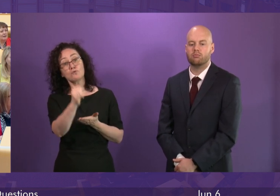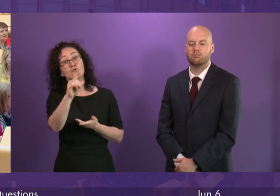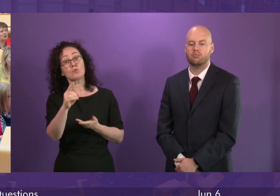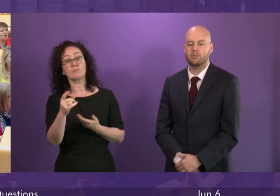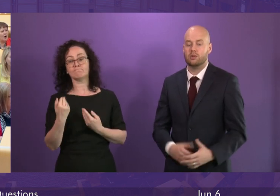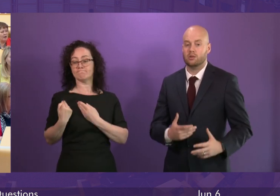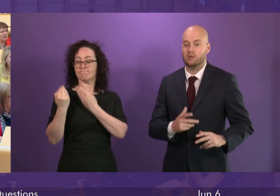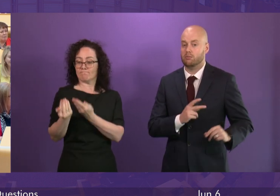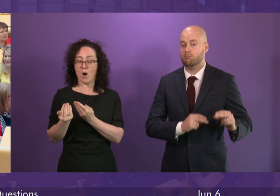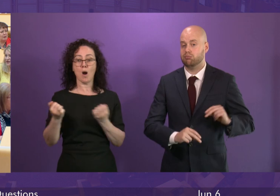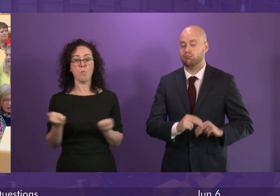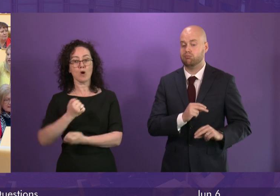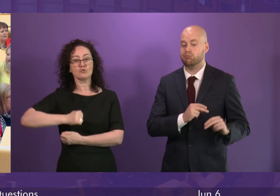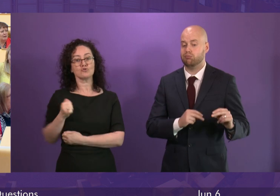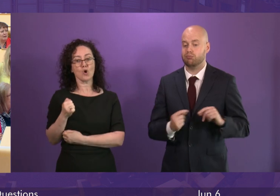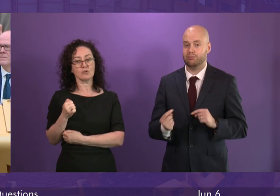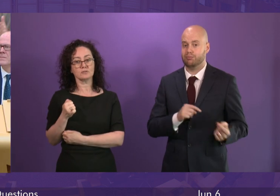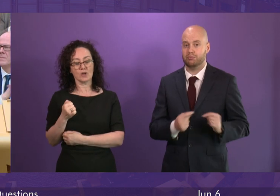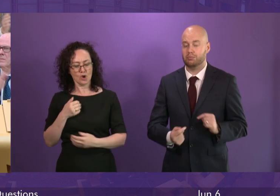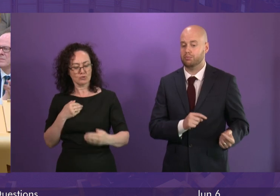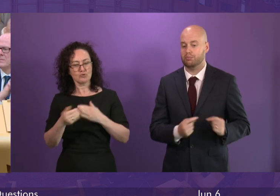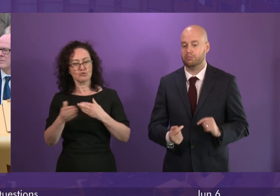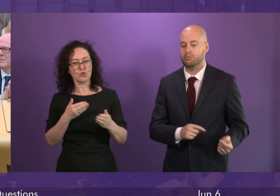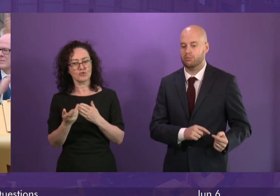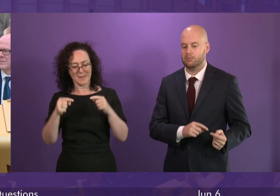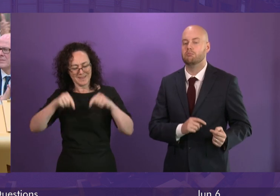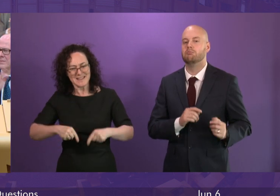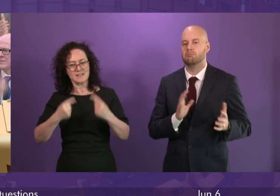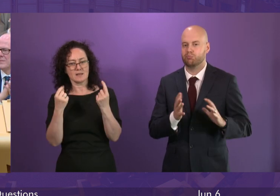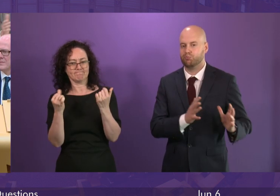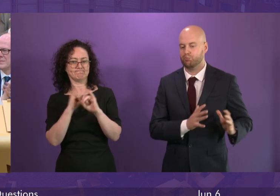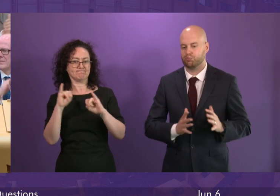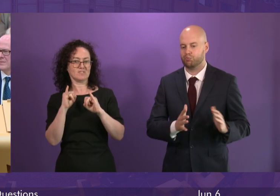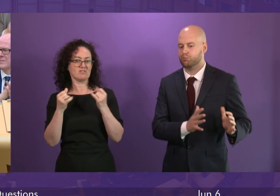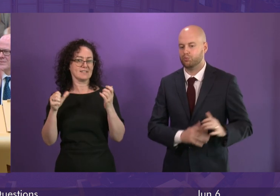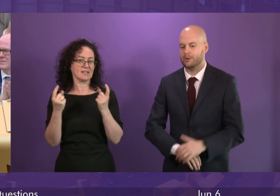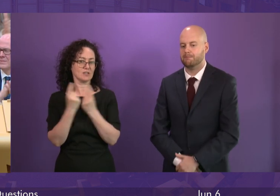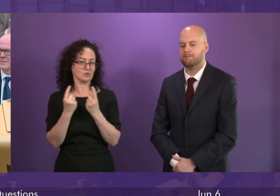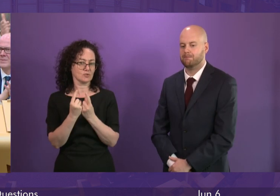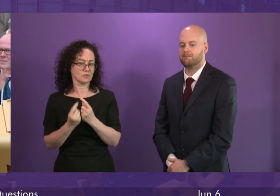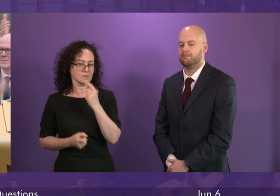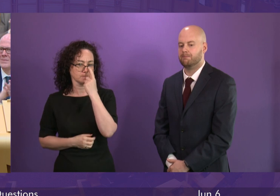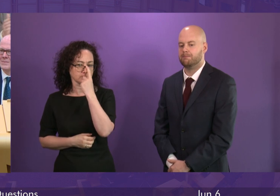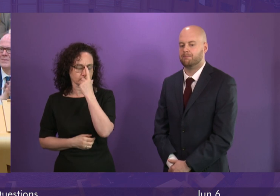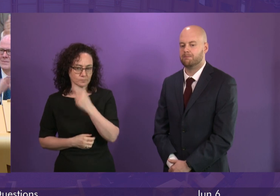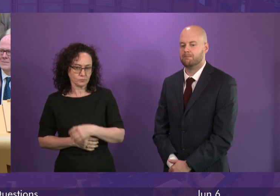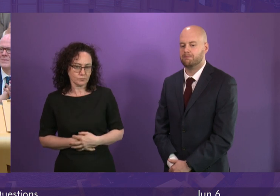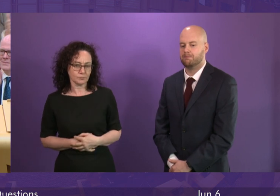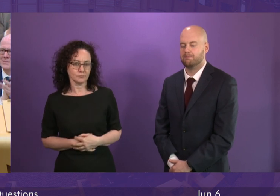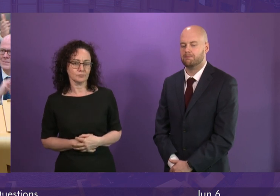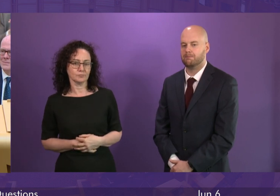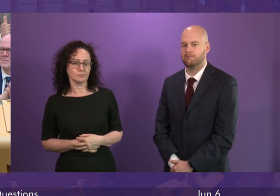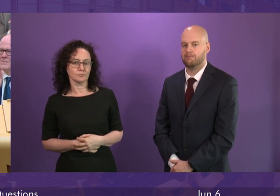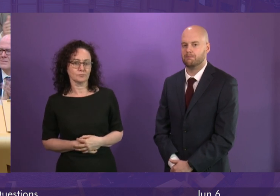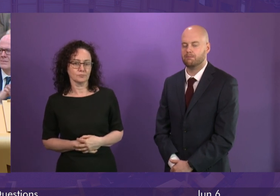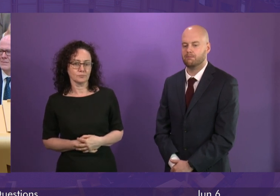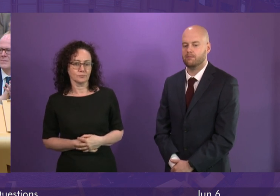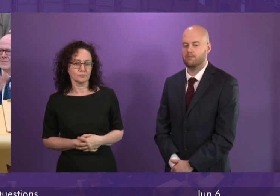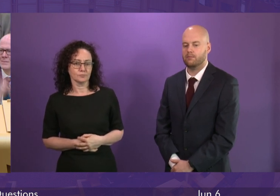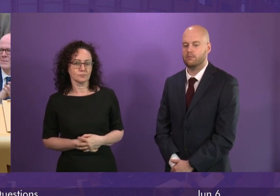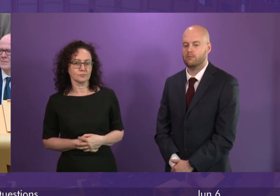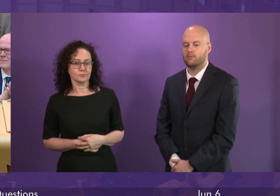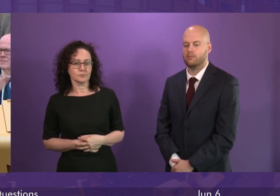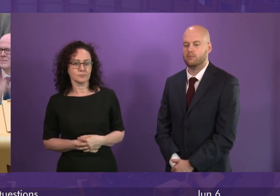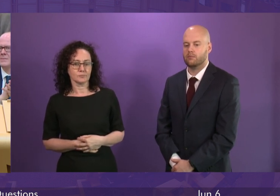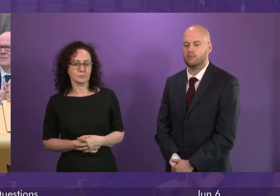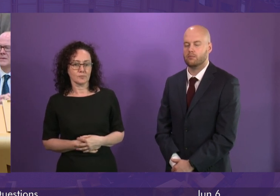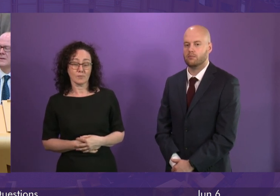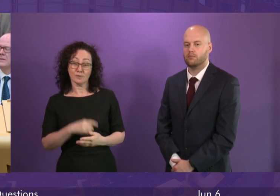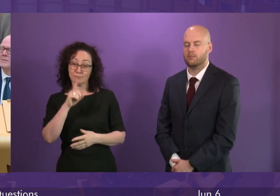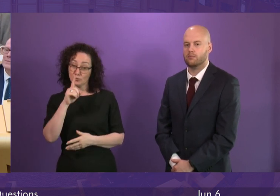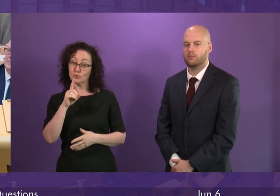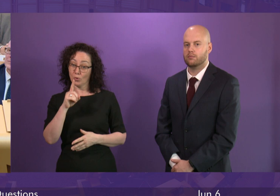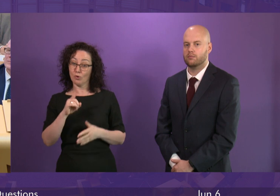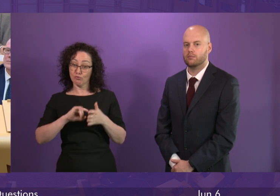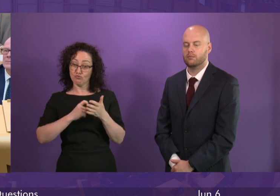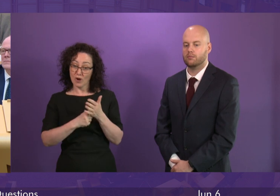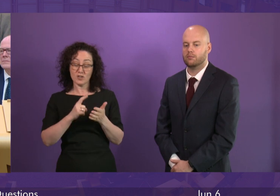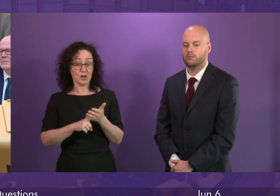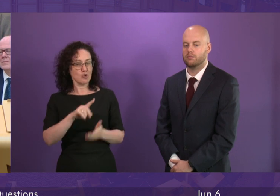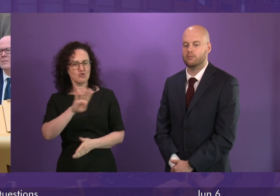us the powers to tackle these issues. [Interruption.] Richard Leonard has no right to trade moral